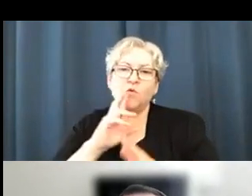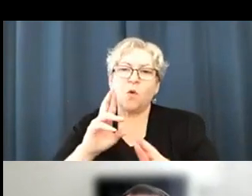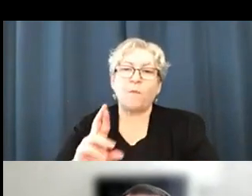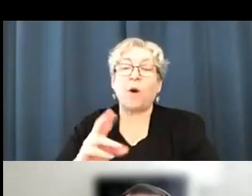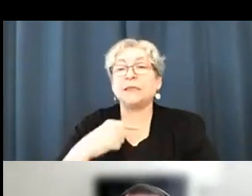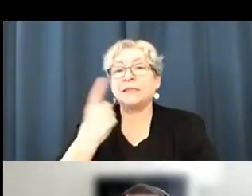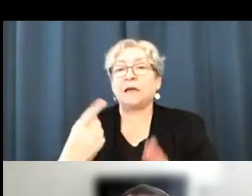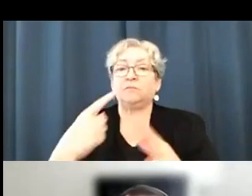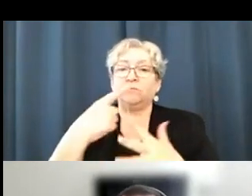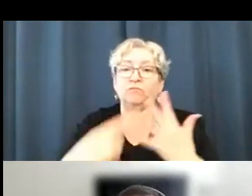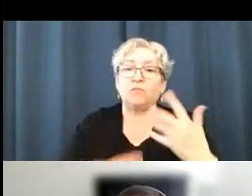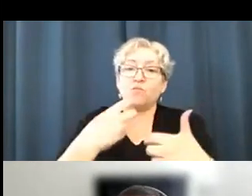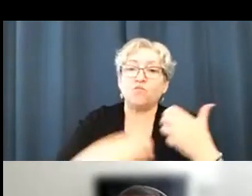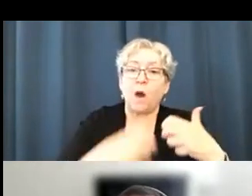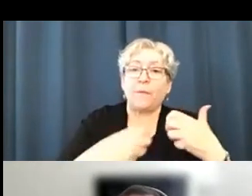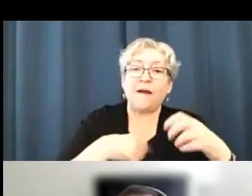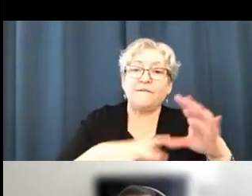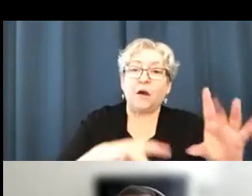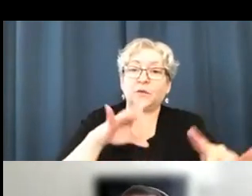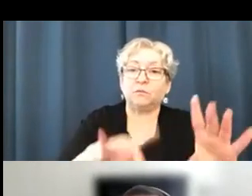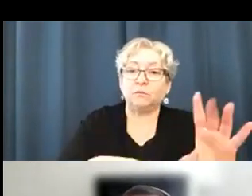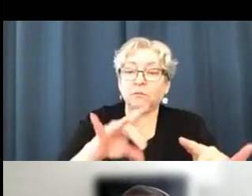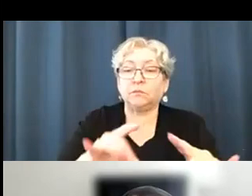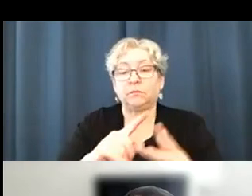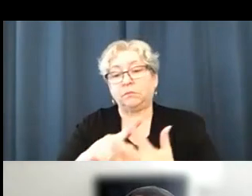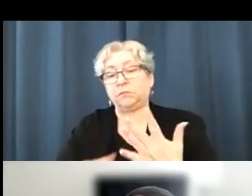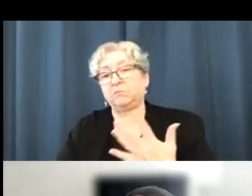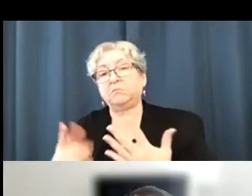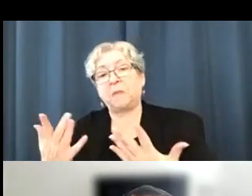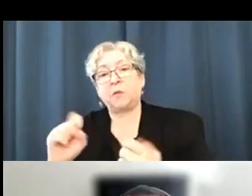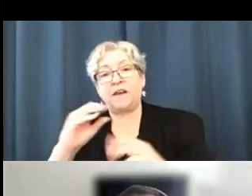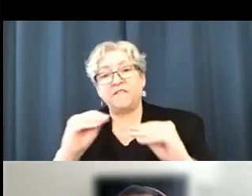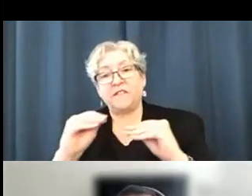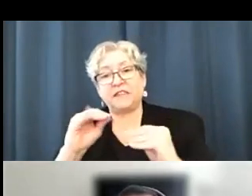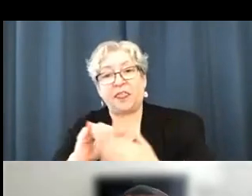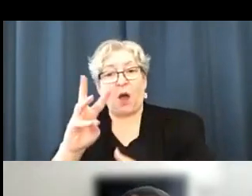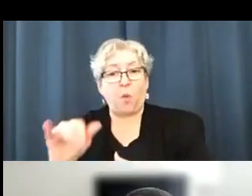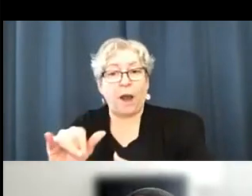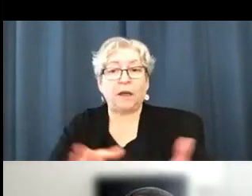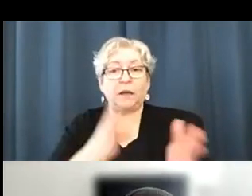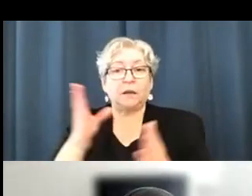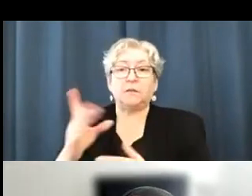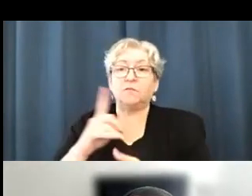"Here are some problems that I found. Here's some potential fixes." And it's really convenient